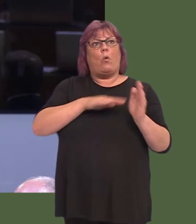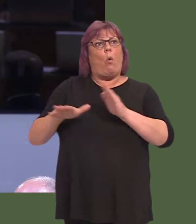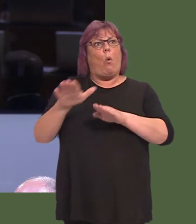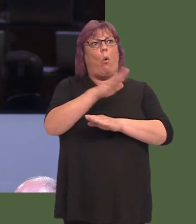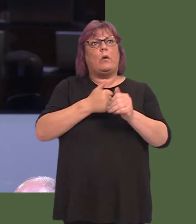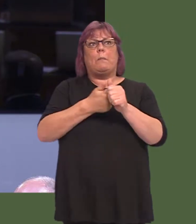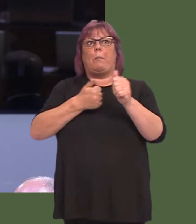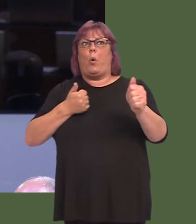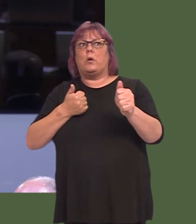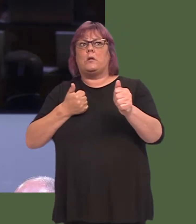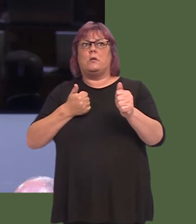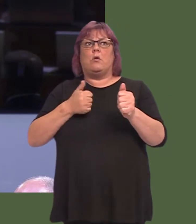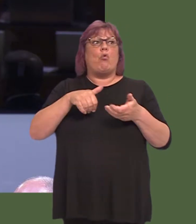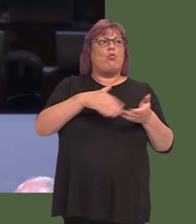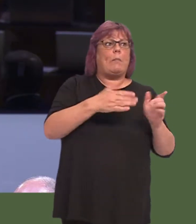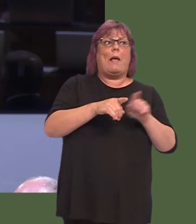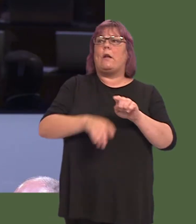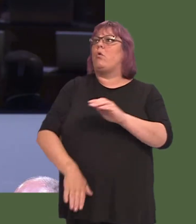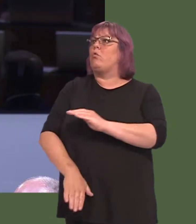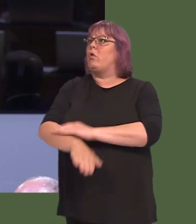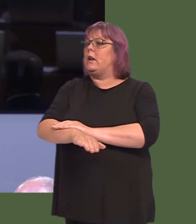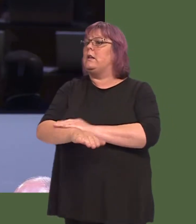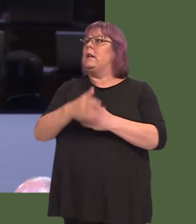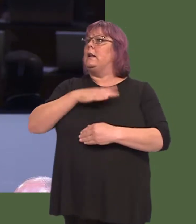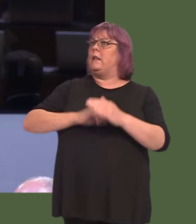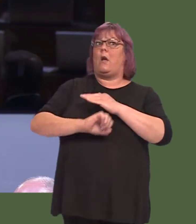sports in Wales, including cricket and rugby, have their own space to thrive?